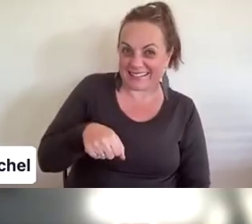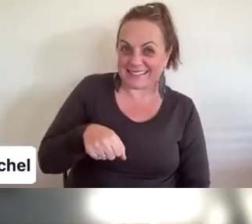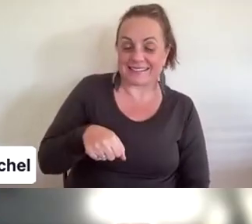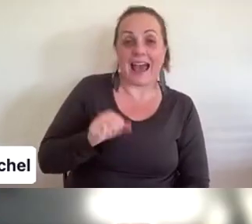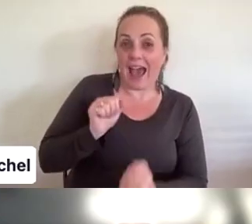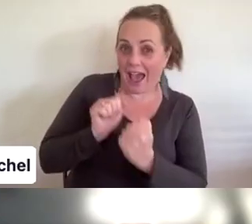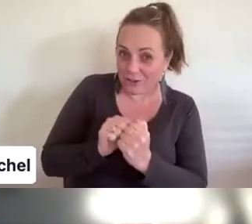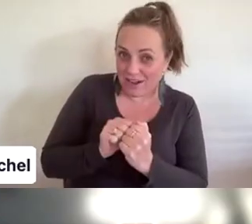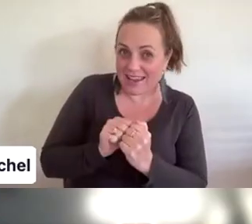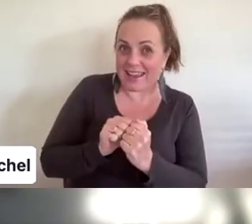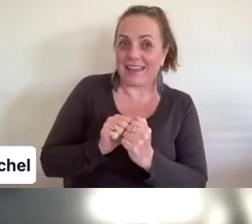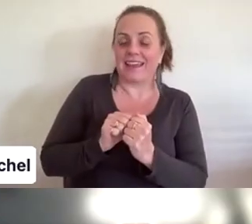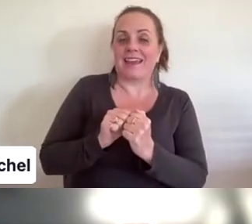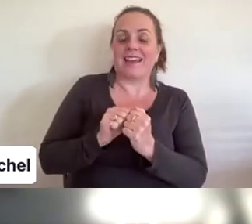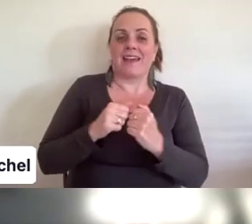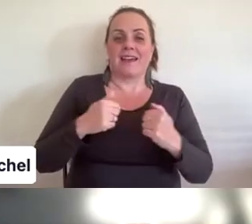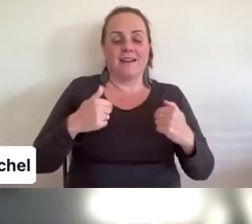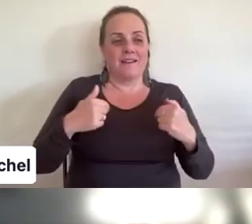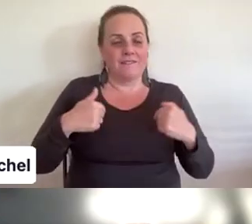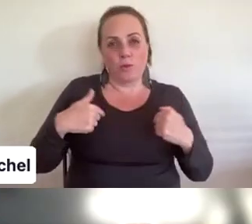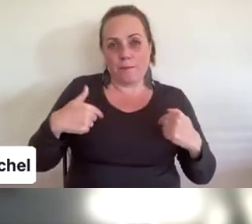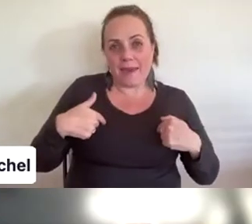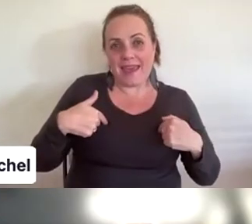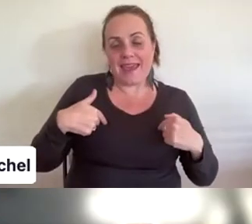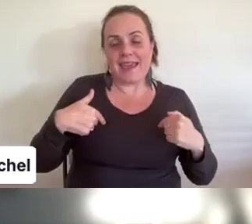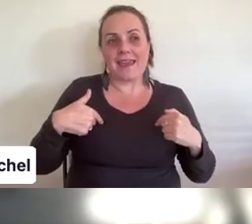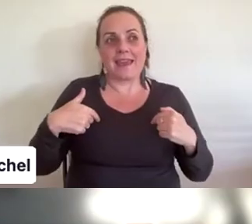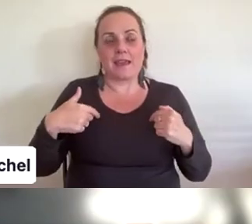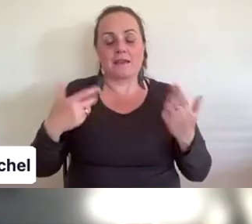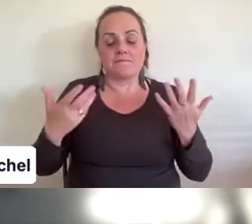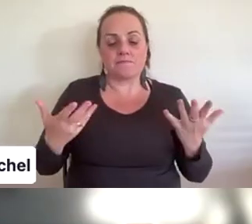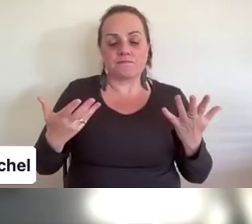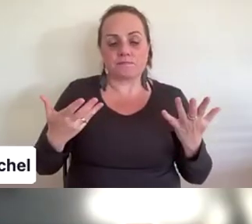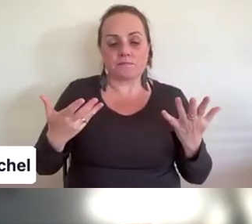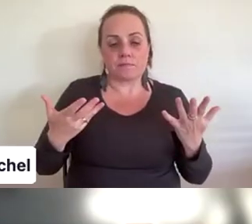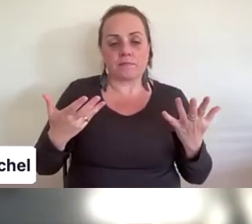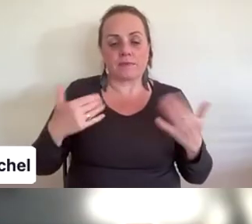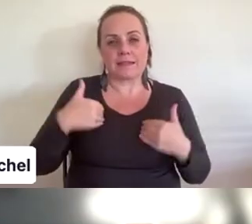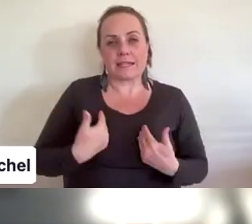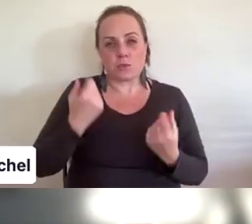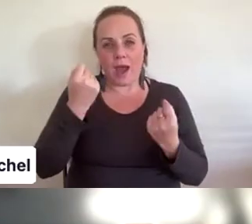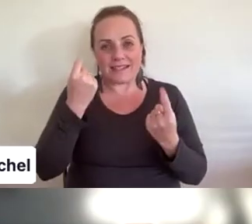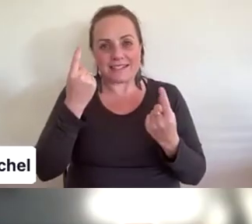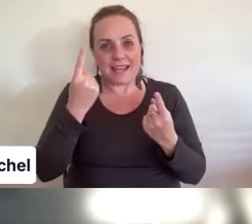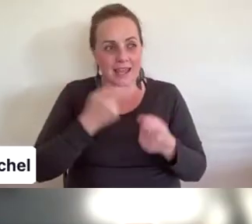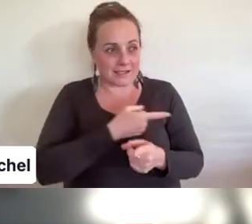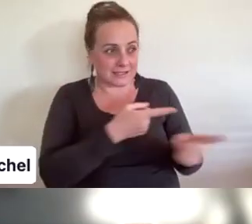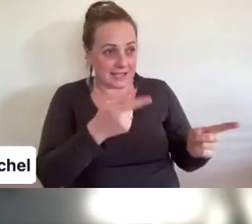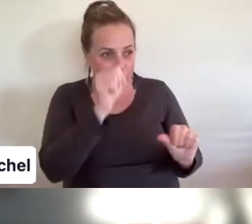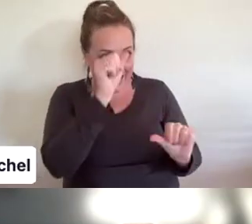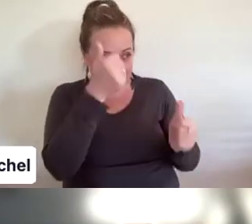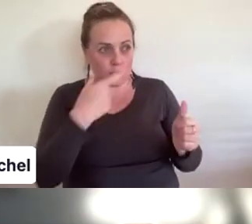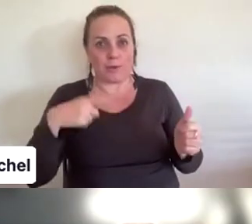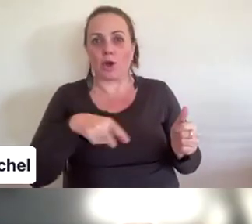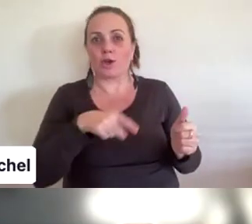panellists. For me it's understanding lived experience as expertise that brings value,